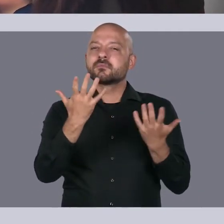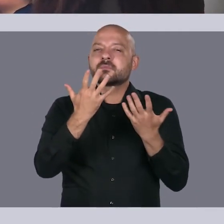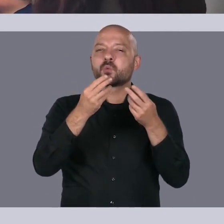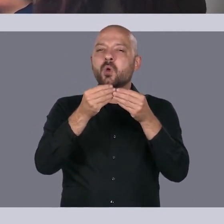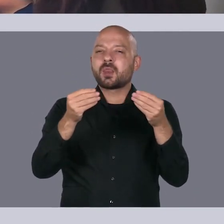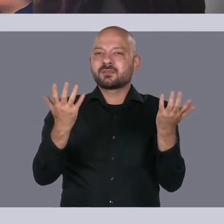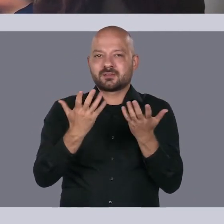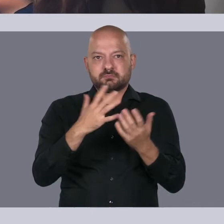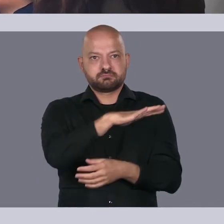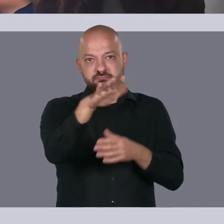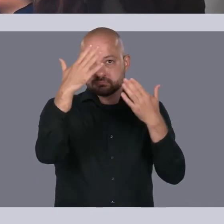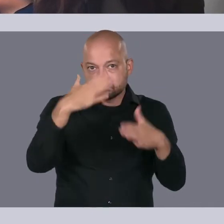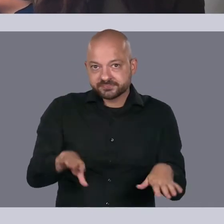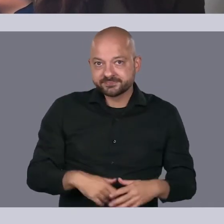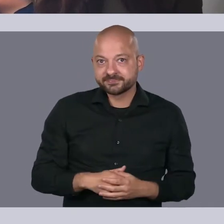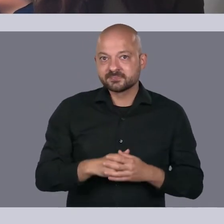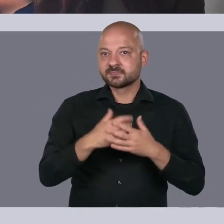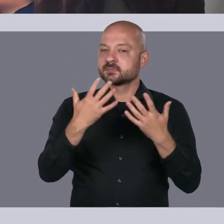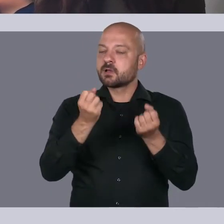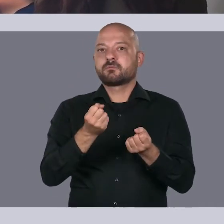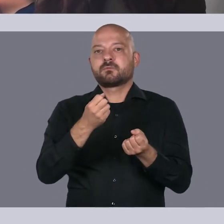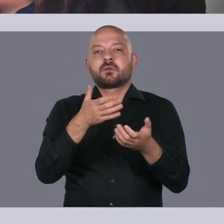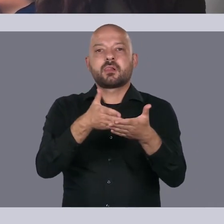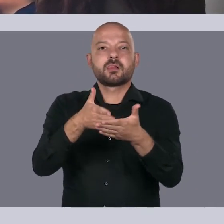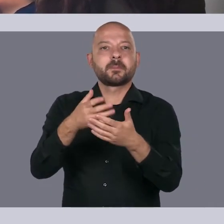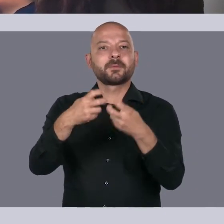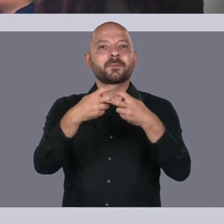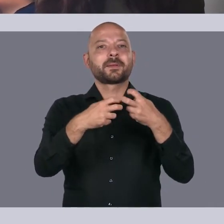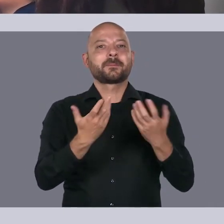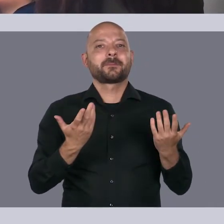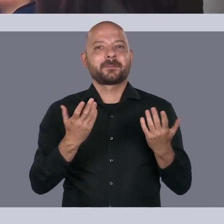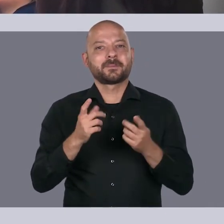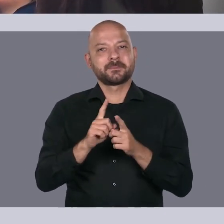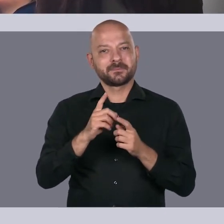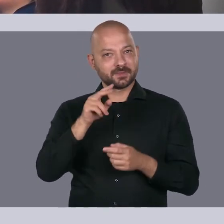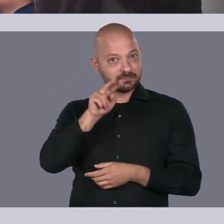and that leads to massive problems in regard to a valid scientific assessment of results or interpretations.